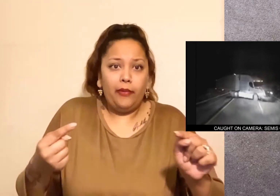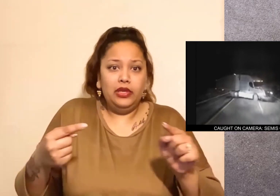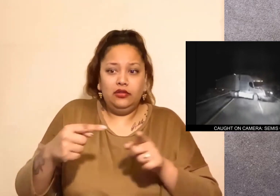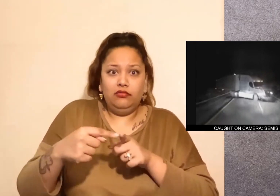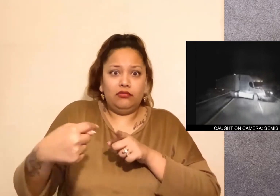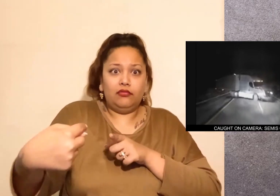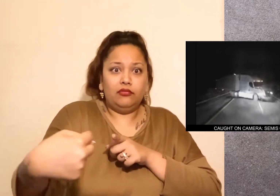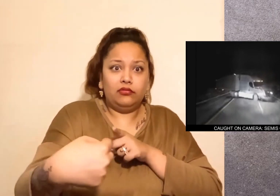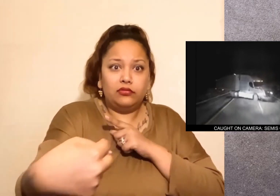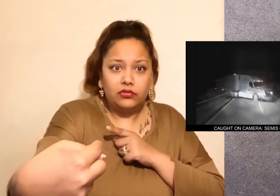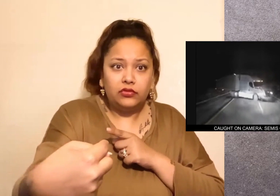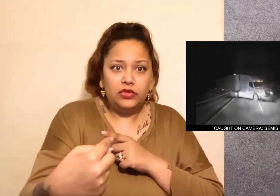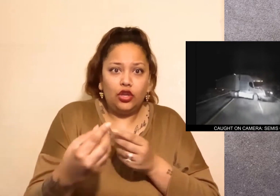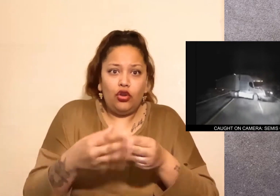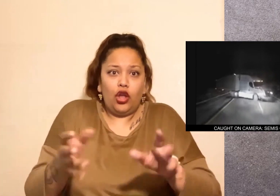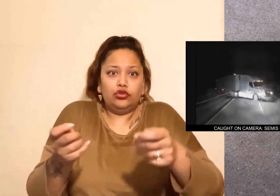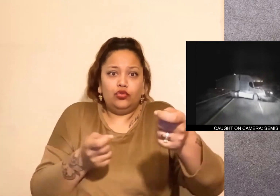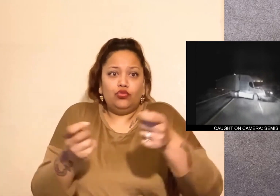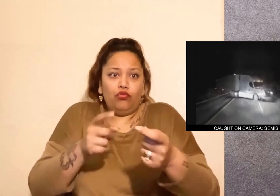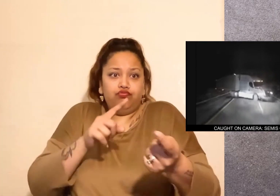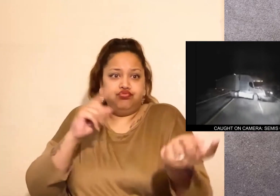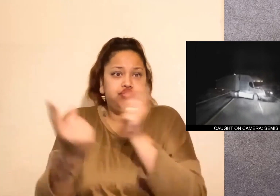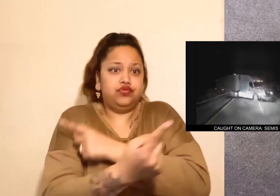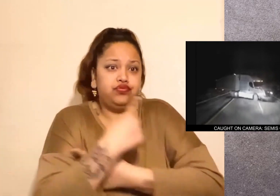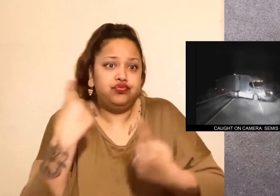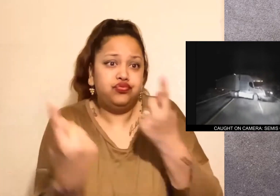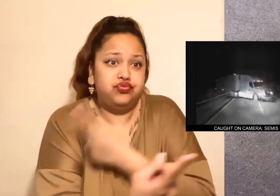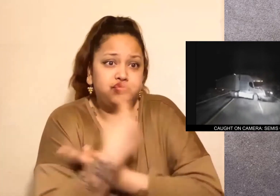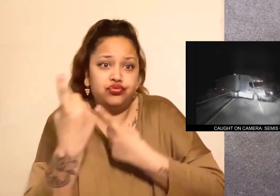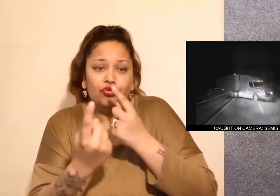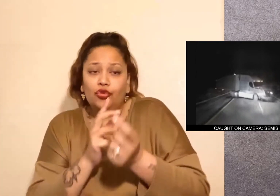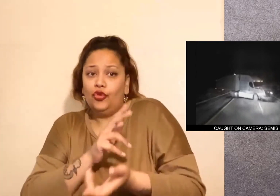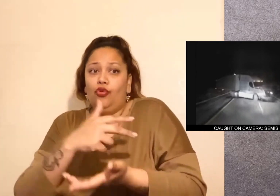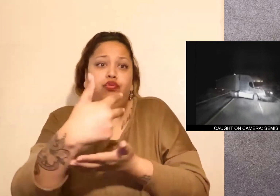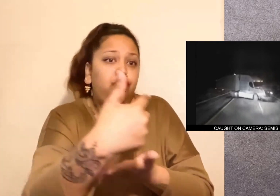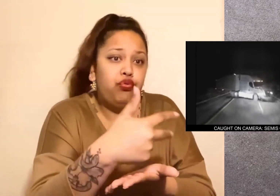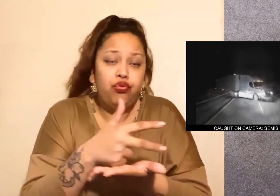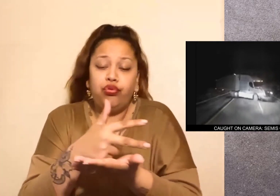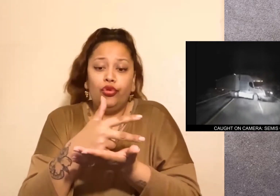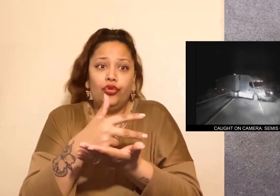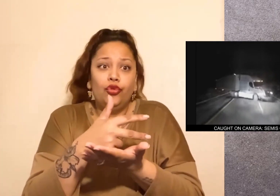in the opposite direction lost control spun around and stopped in the middle-of-the-road